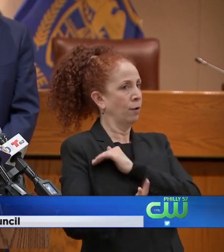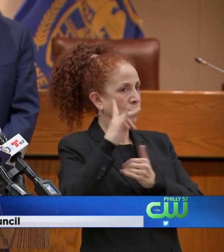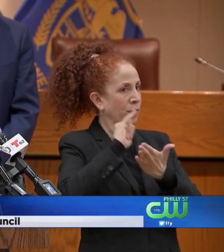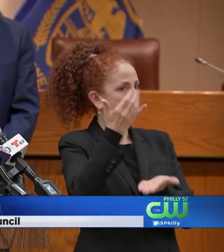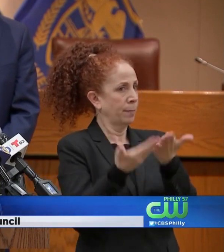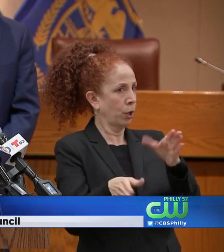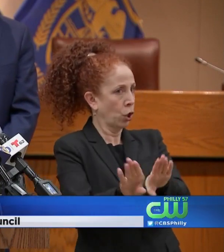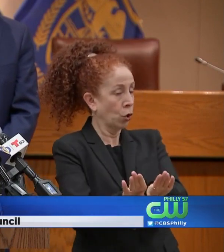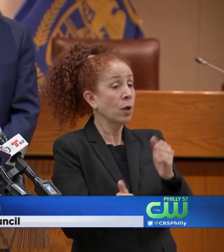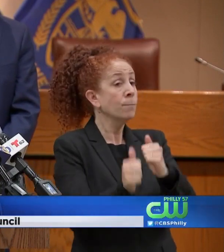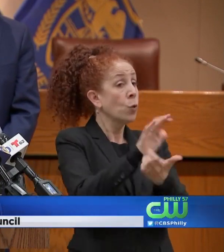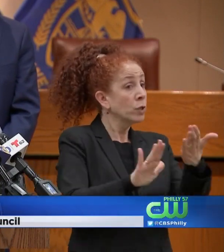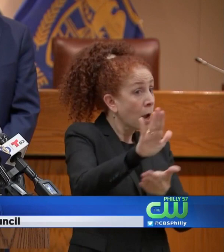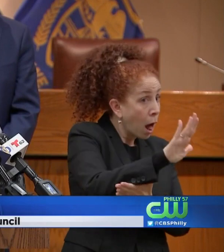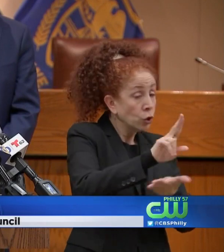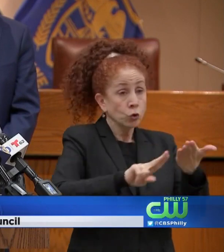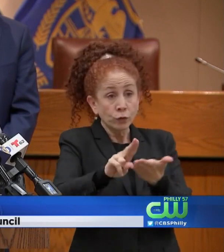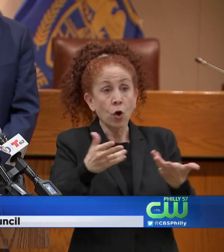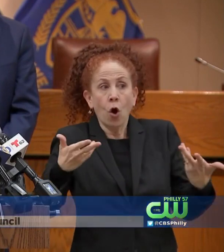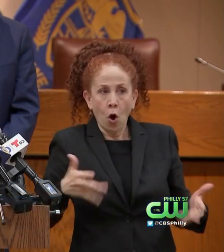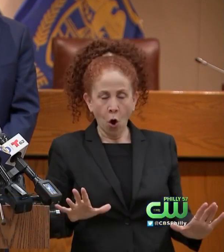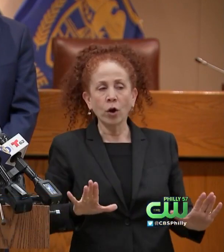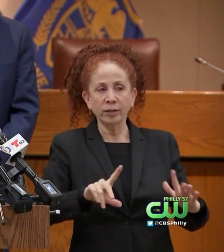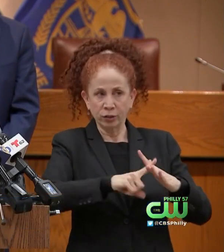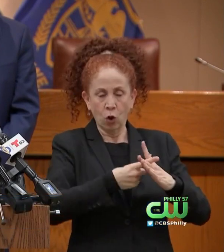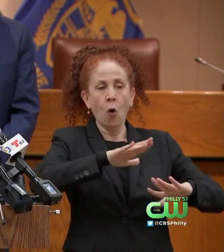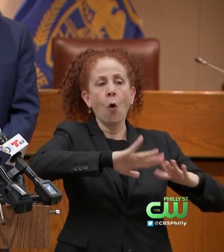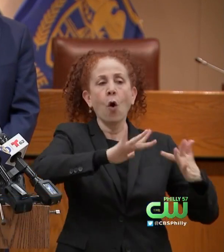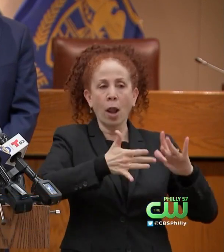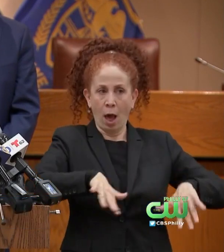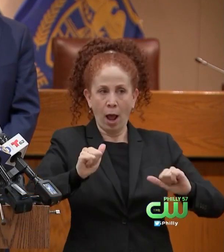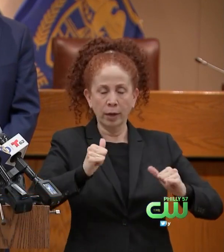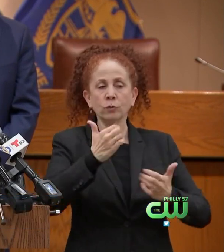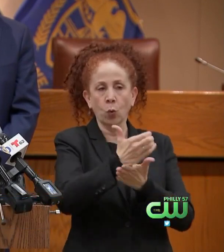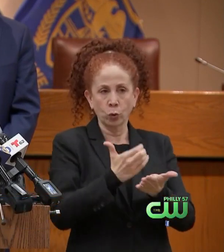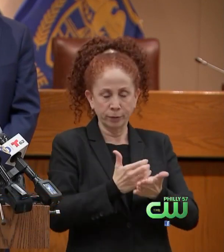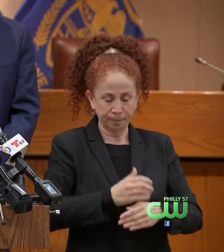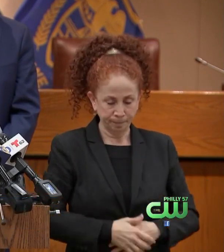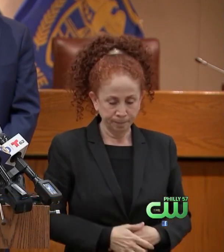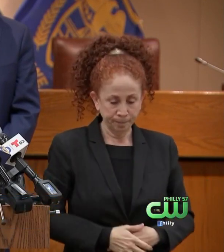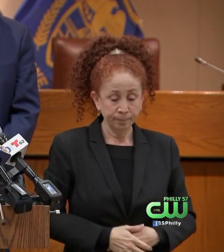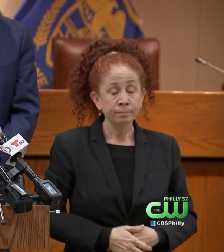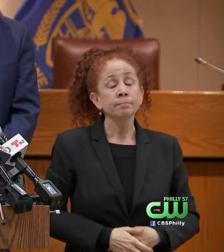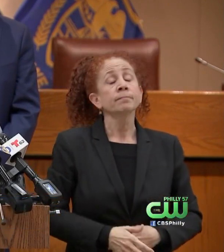AS OF TONIGHT, THE STATE IS NOT ADVISING THAT SCHOOLS IN DELAWARE COUNTY CLOSE. HOWEVER, WE SHOULD PREPARE FOR THAT.